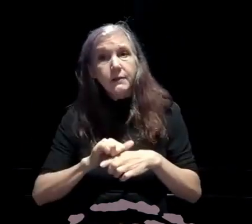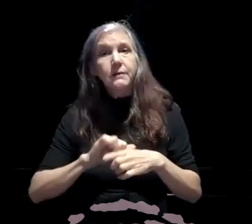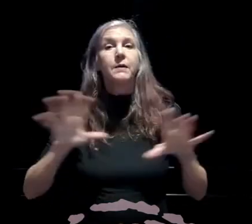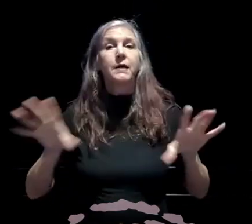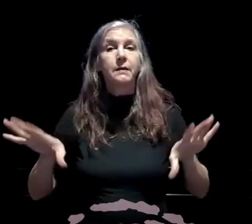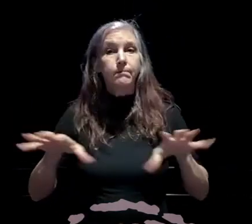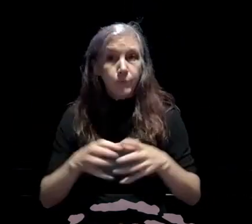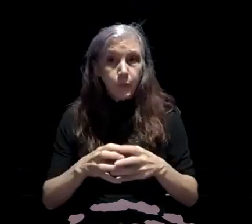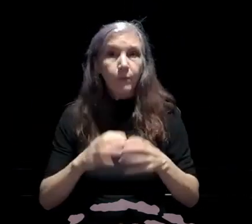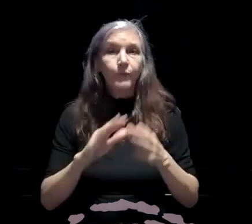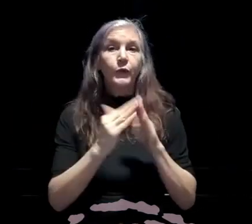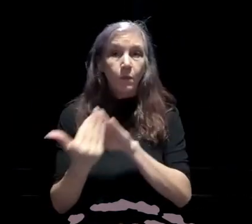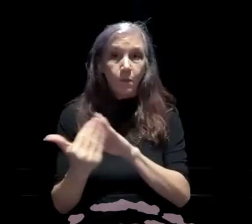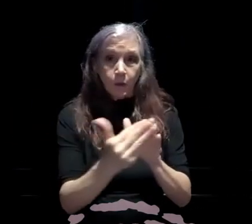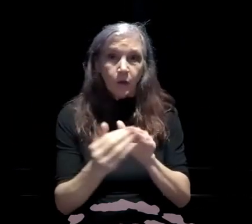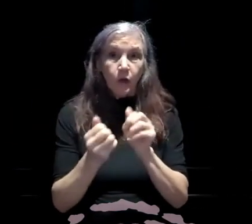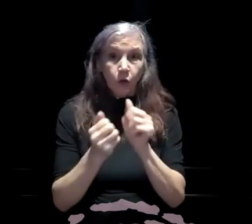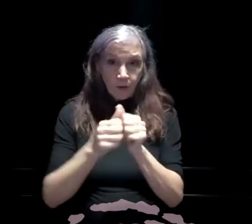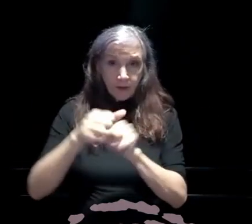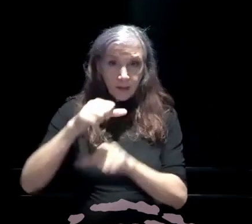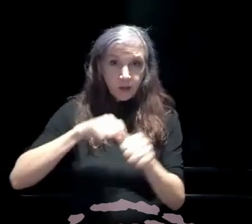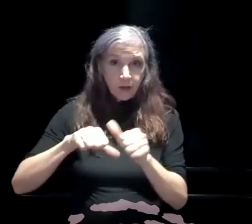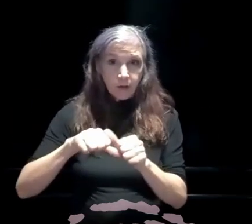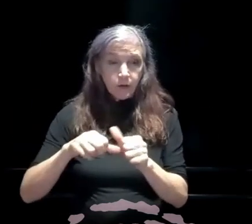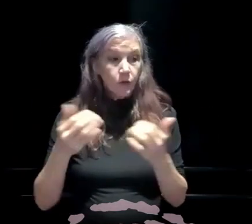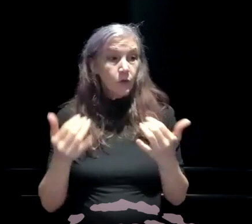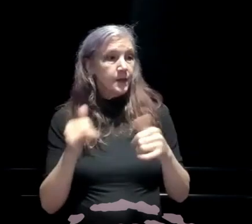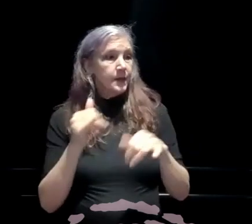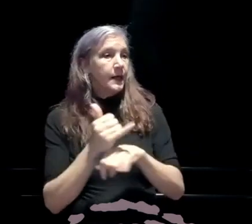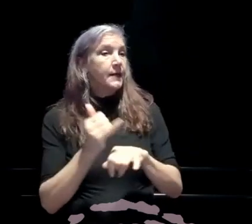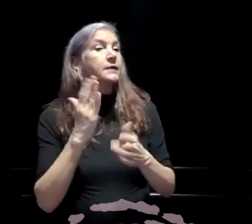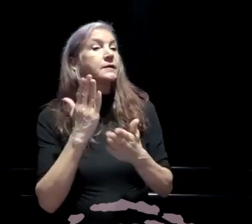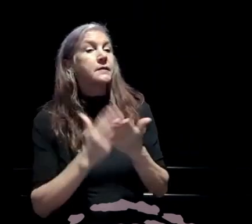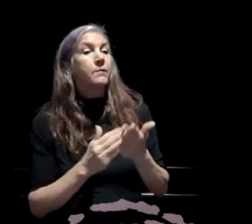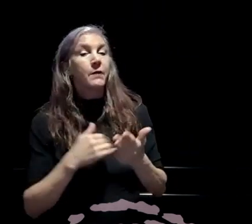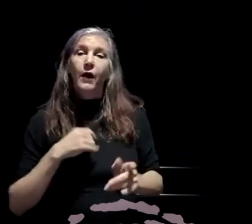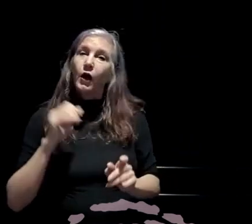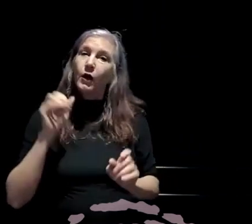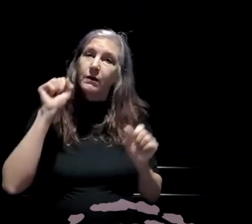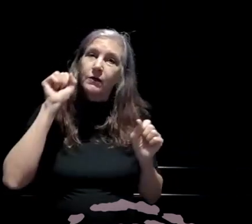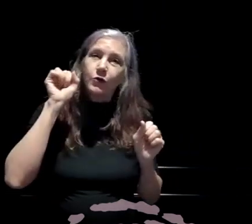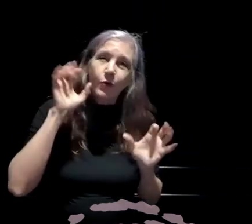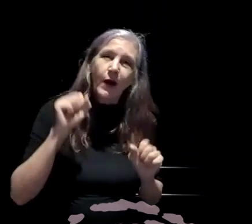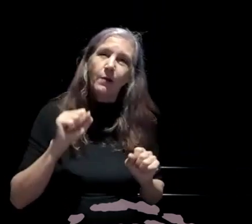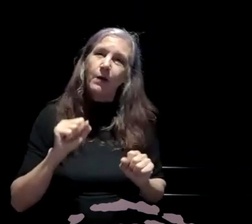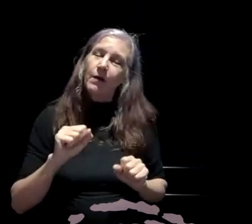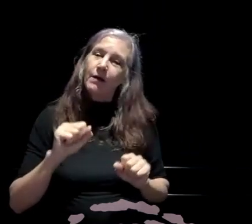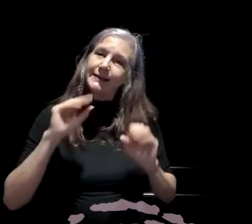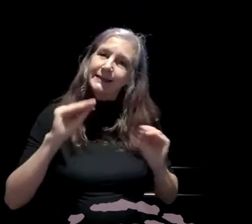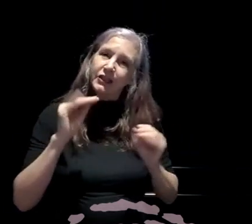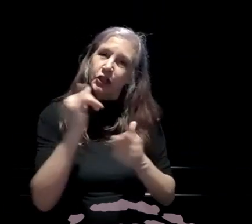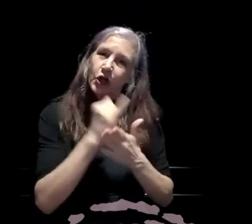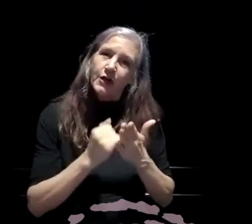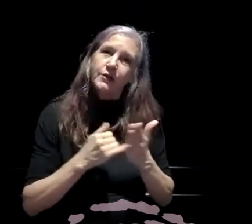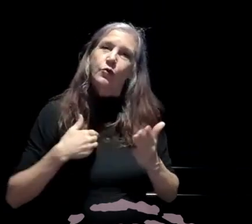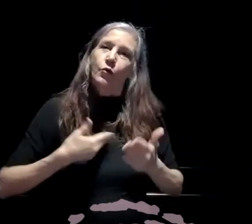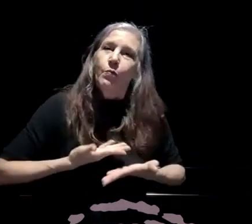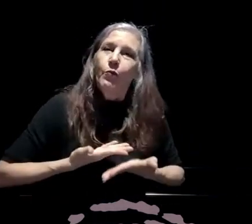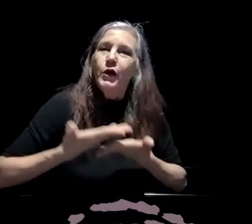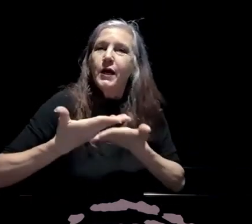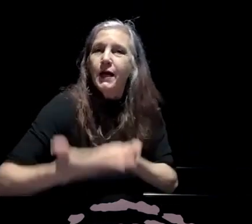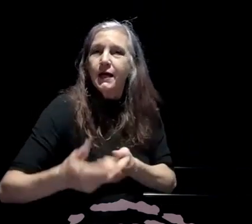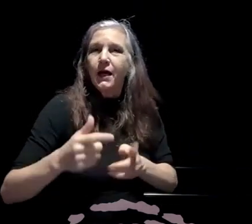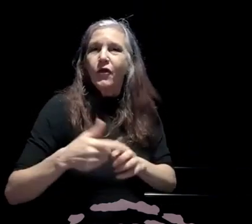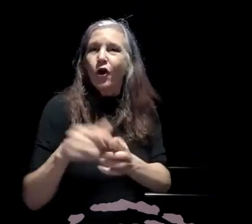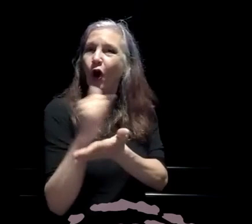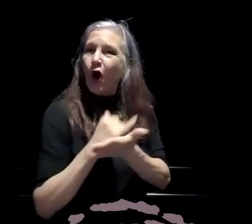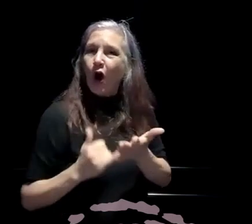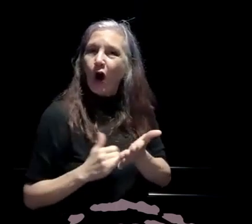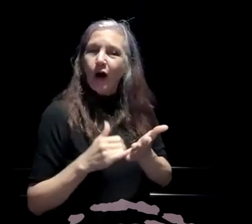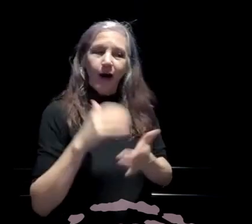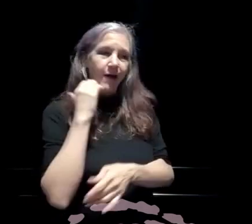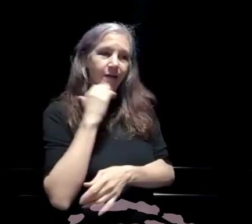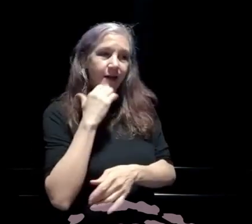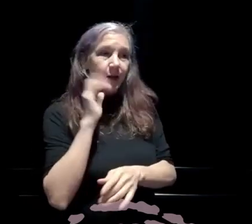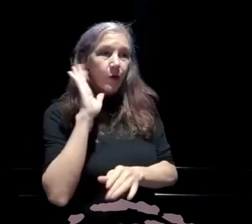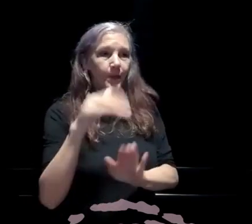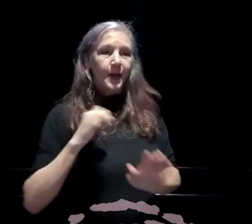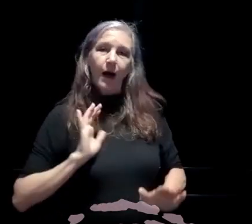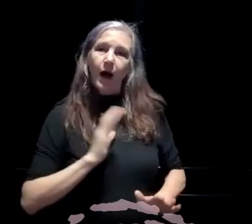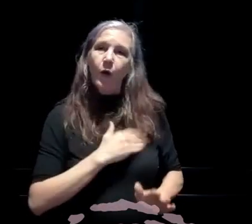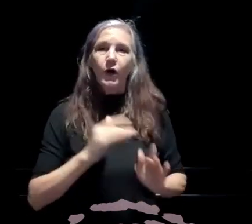So tonight with some of our incredible teaching artists who bring their artistry to our community every day. They're going to be our guides tonight.